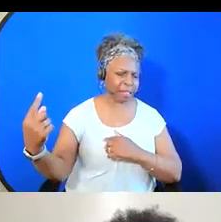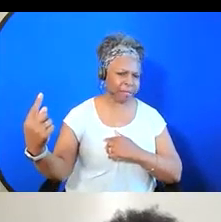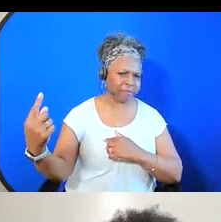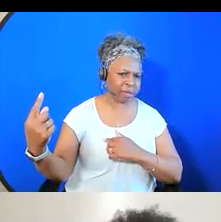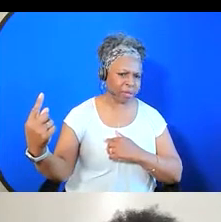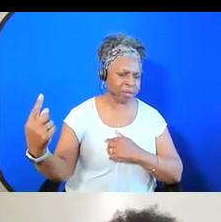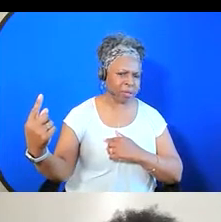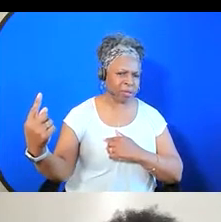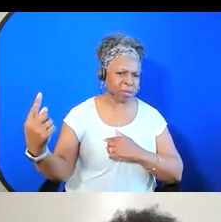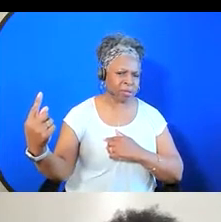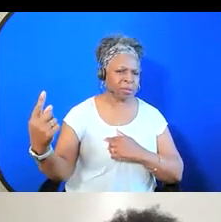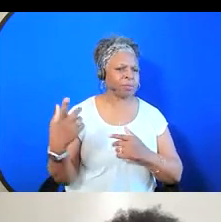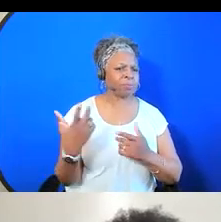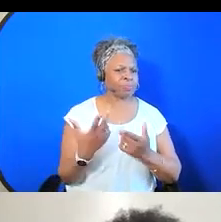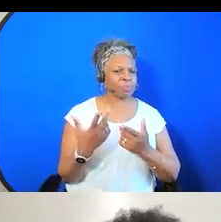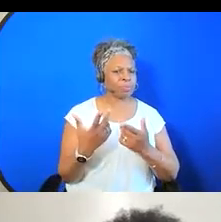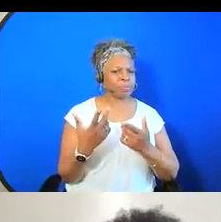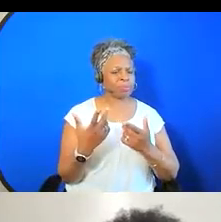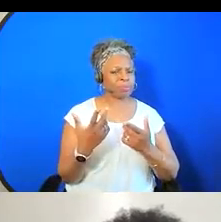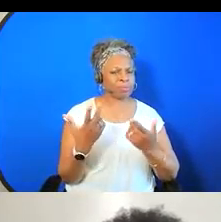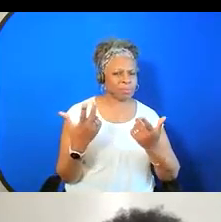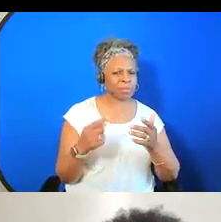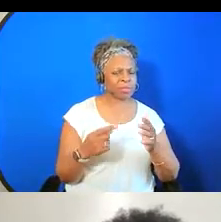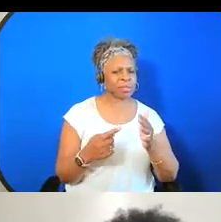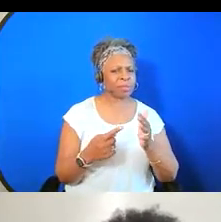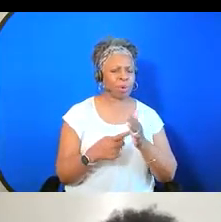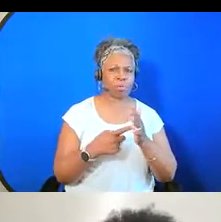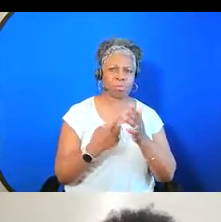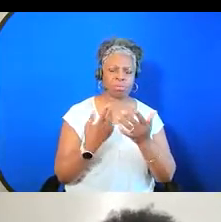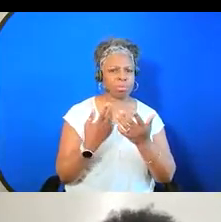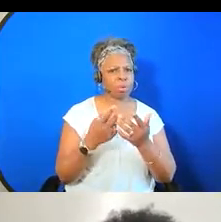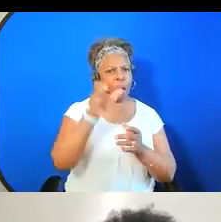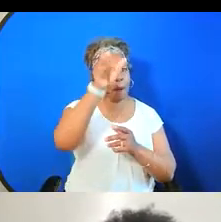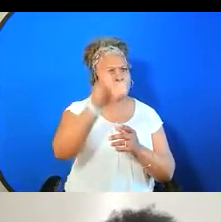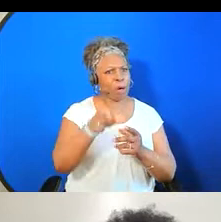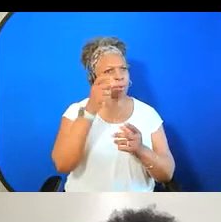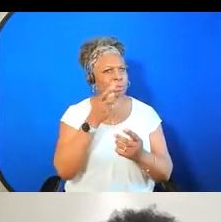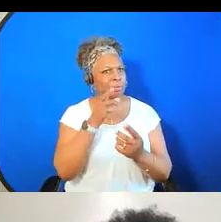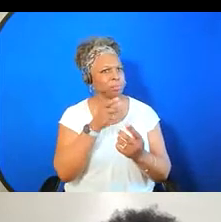The ability to see someone in oneself, and based on this insight,